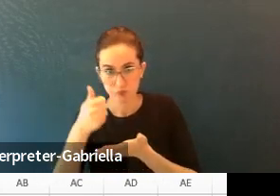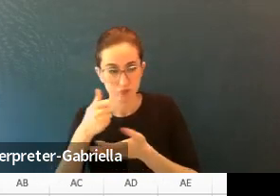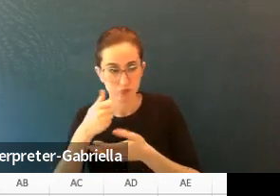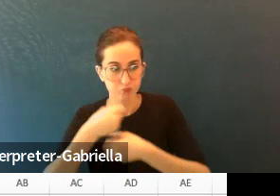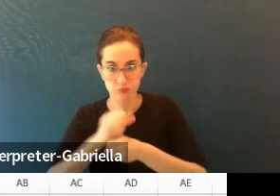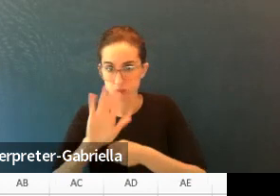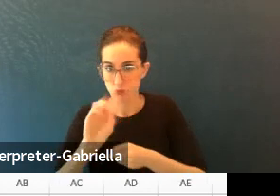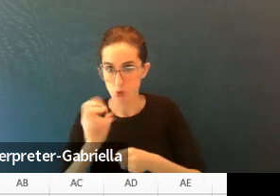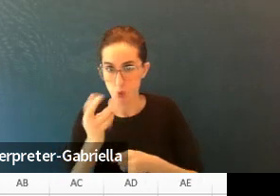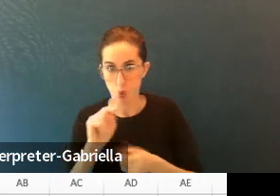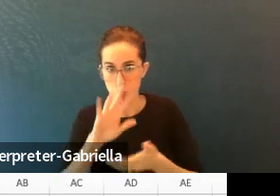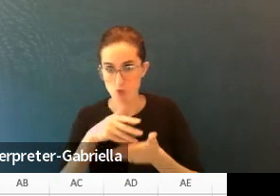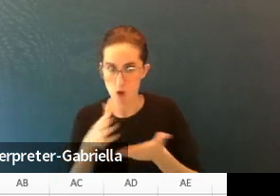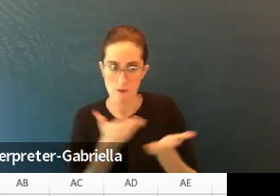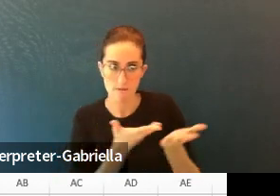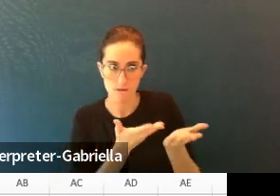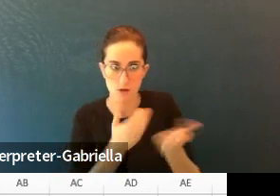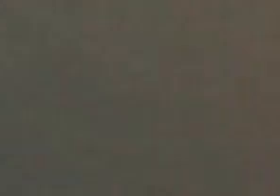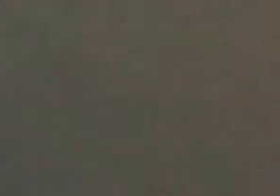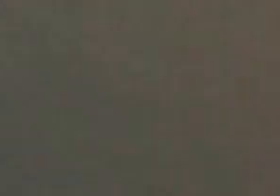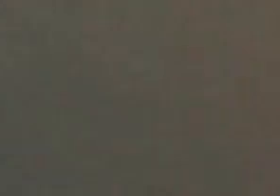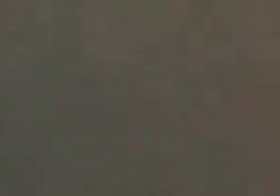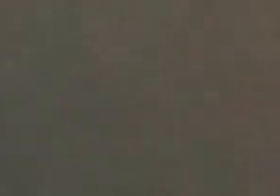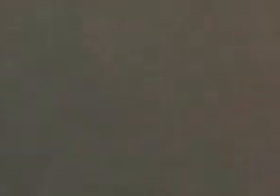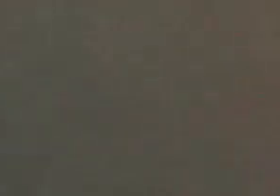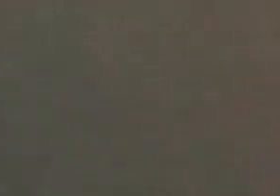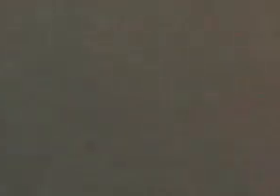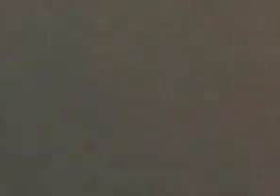It makes sense you probably want that when you're looking at different data